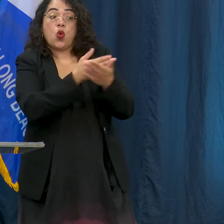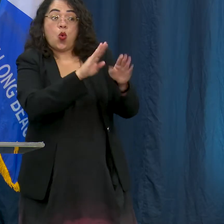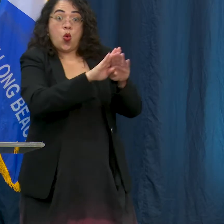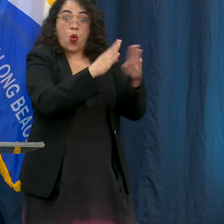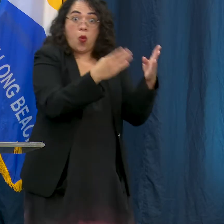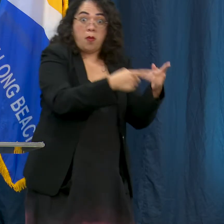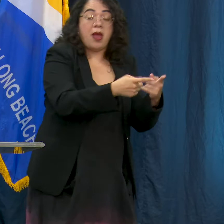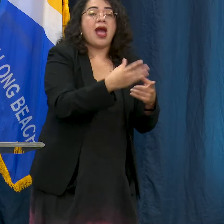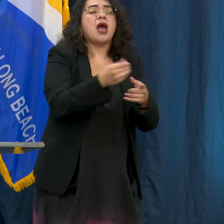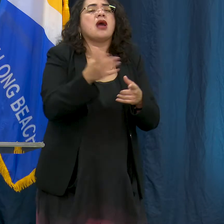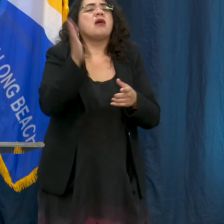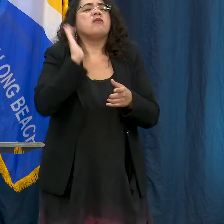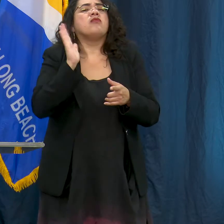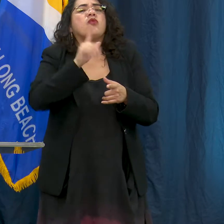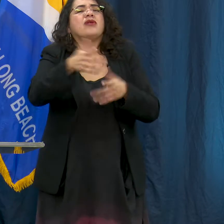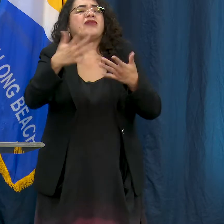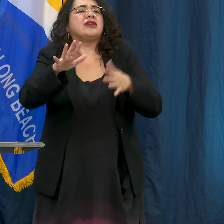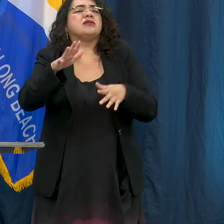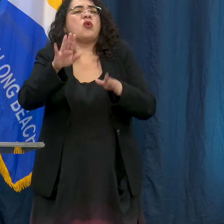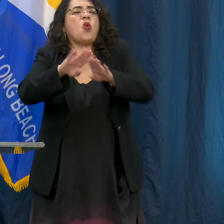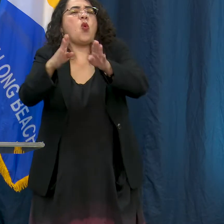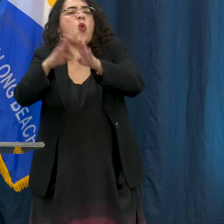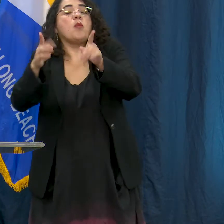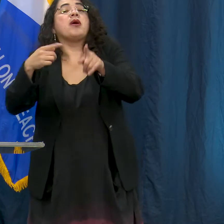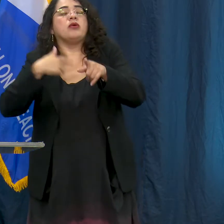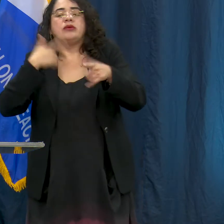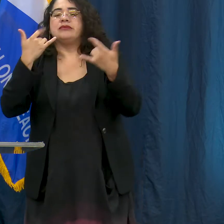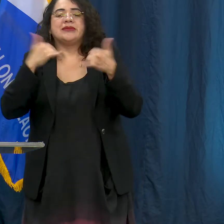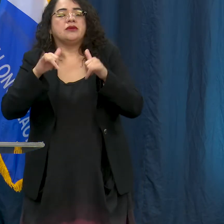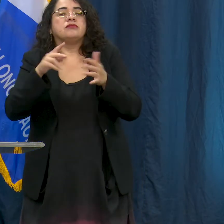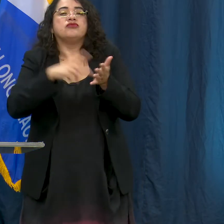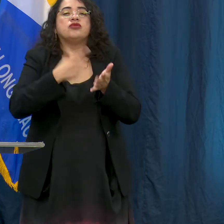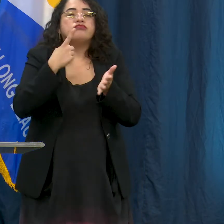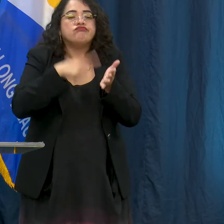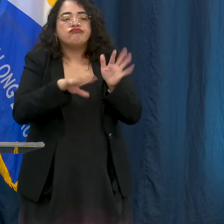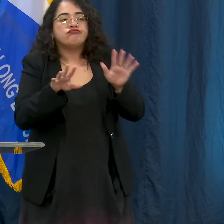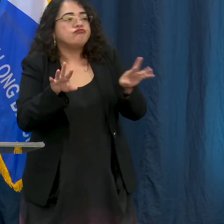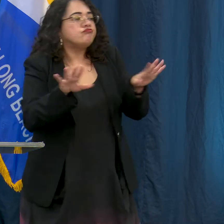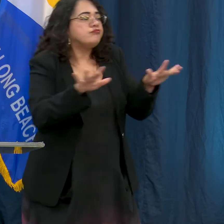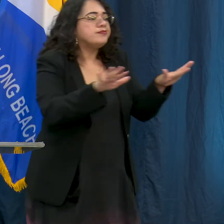there'll be stronger stance taken moving forward. It is very important that all